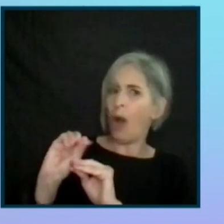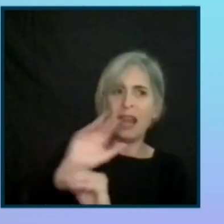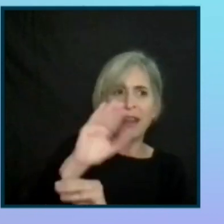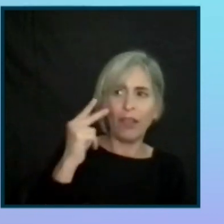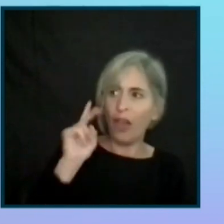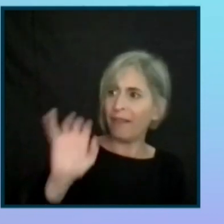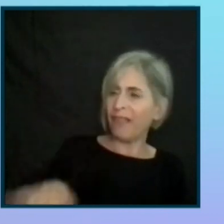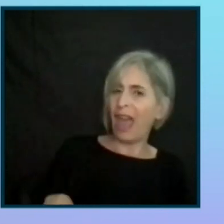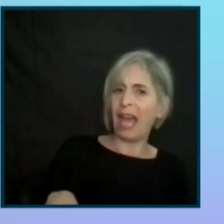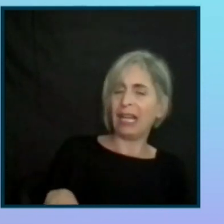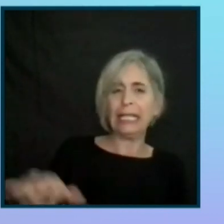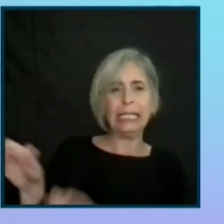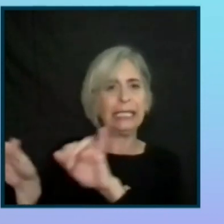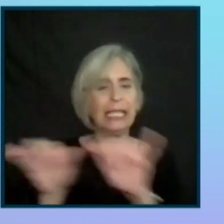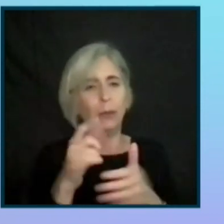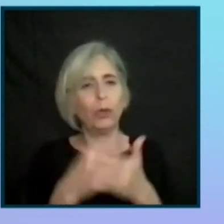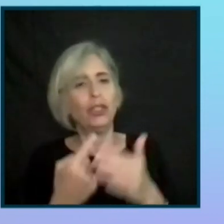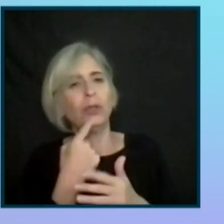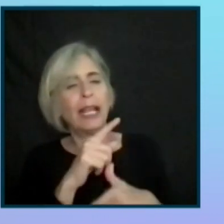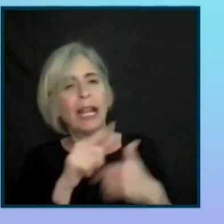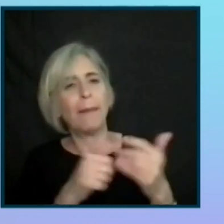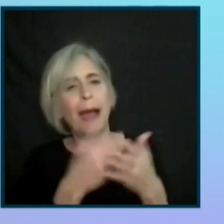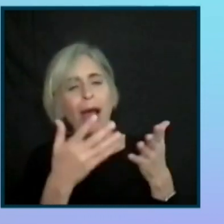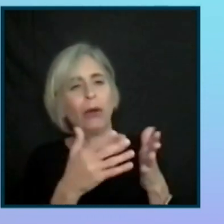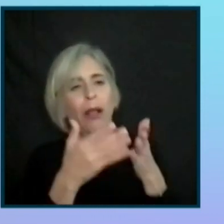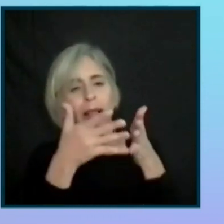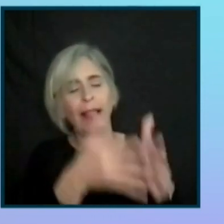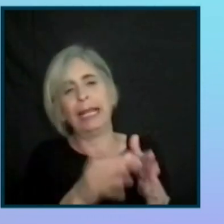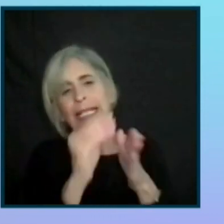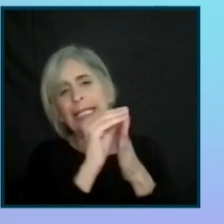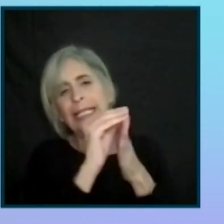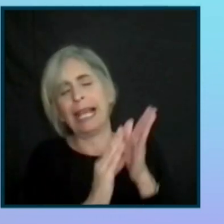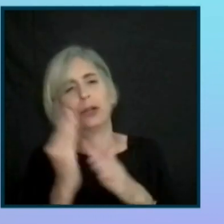Very similar to what you talked about letting designers know about the color.